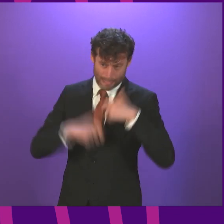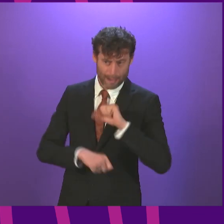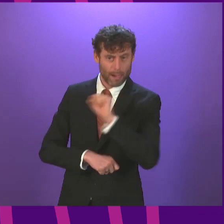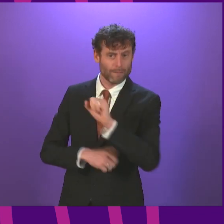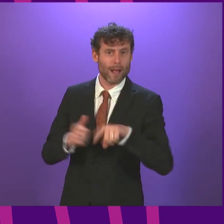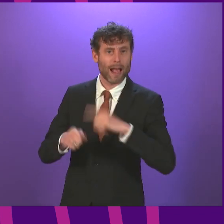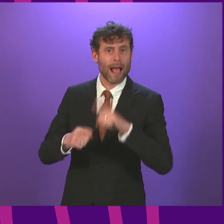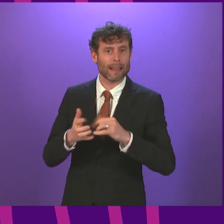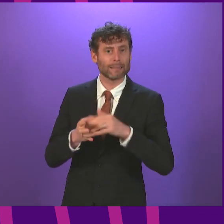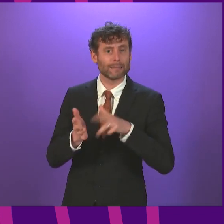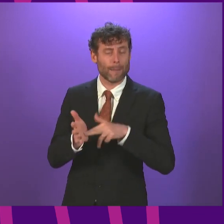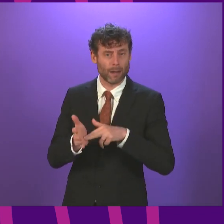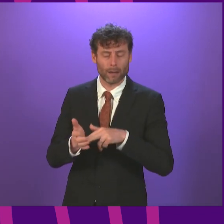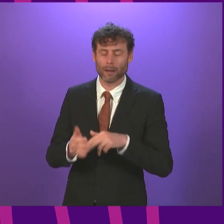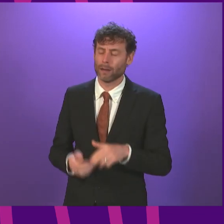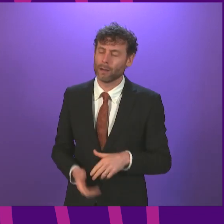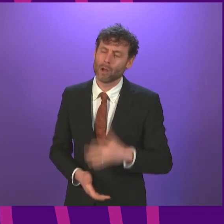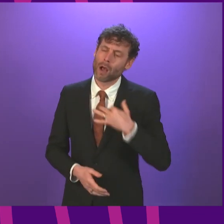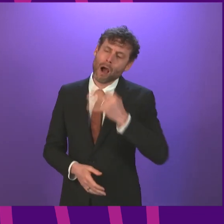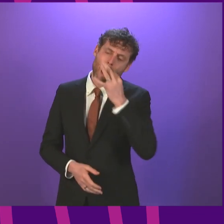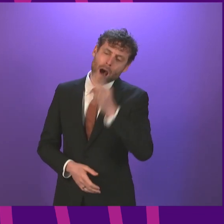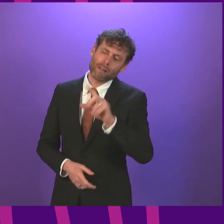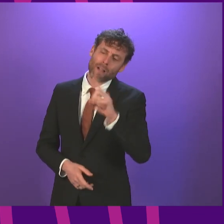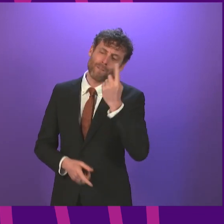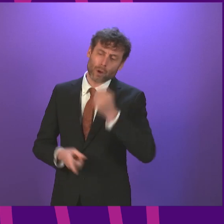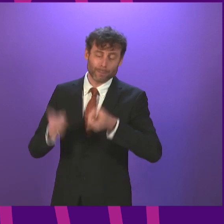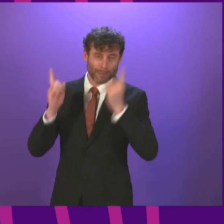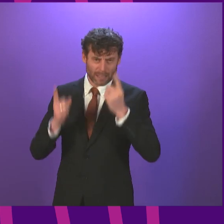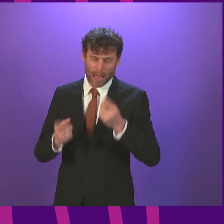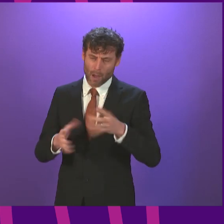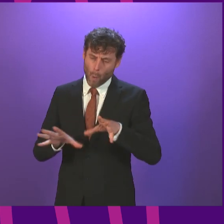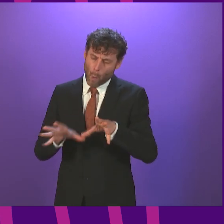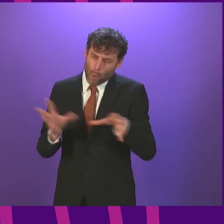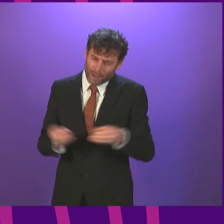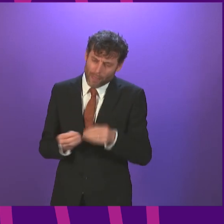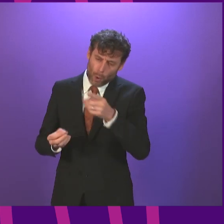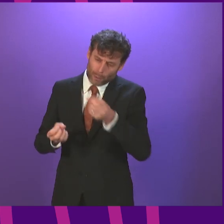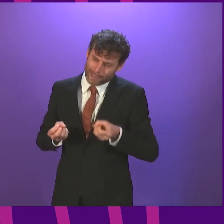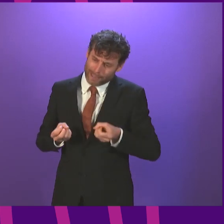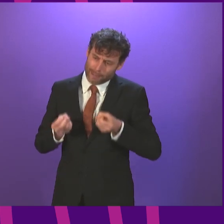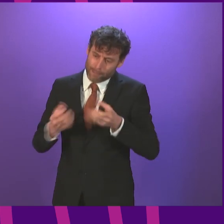I ask the First Minister how much taxpayers’ money the case cost from that moment on.